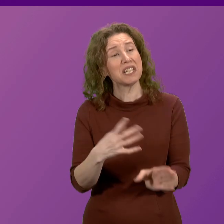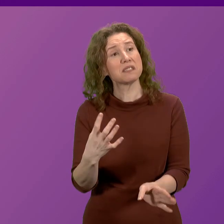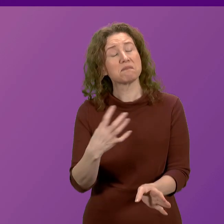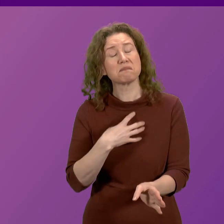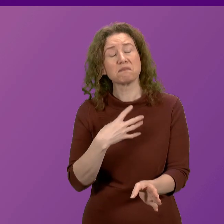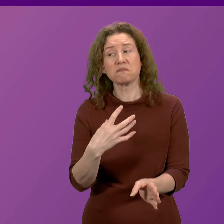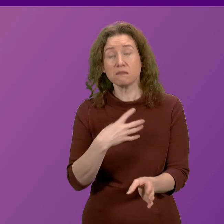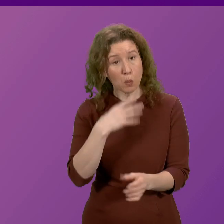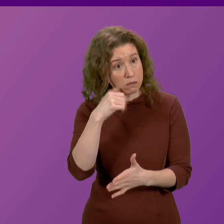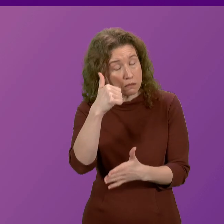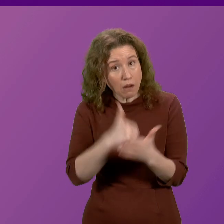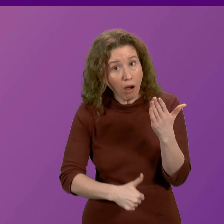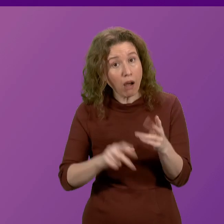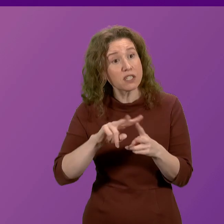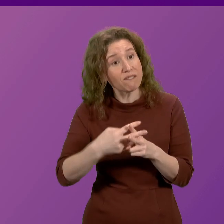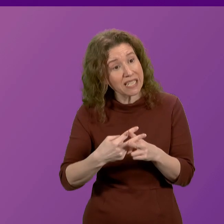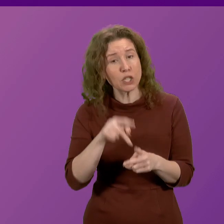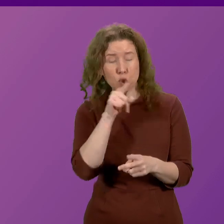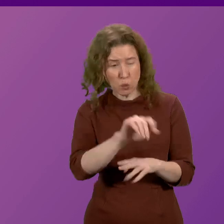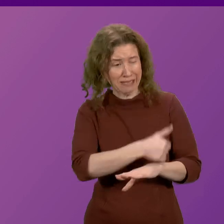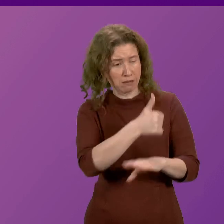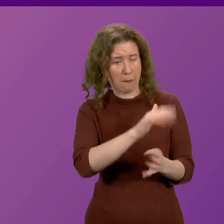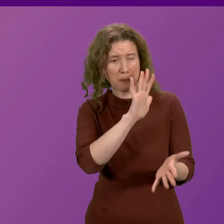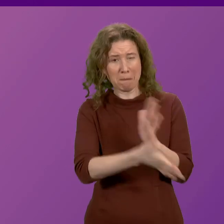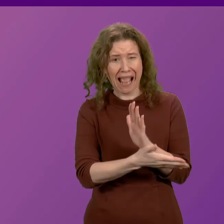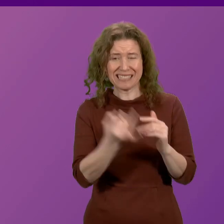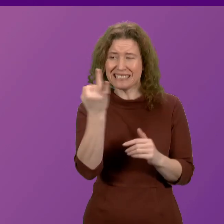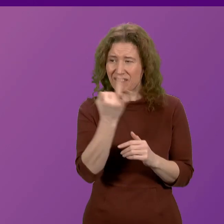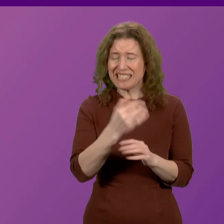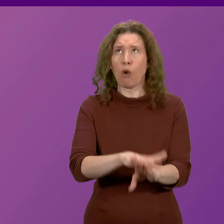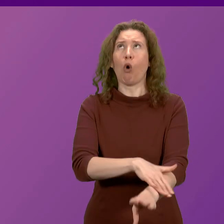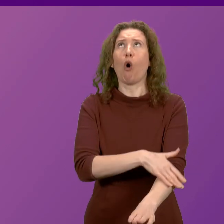to begin fixing the mess that he has made over 17 long, miserable years.